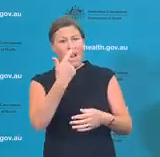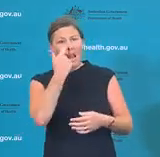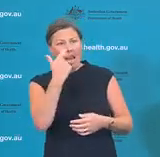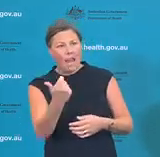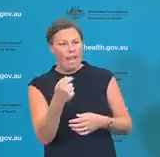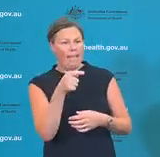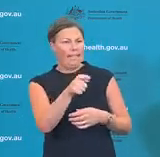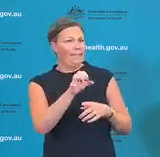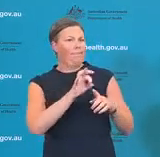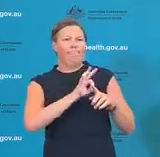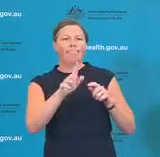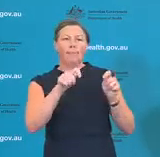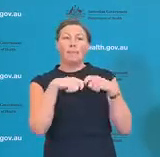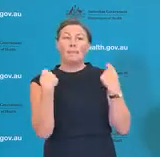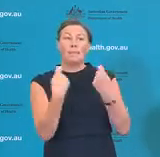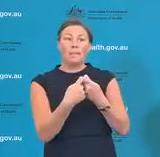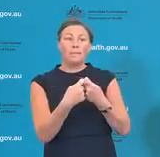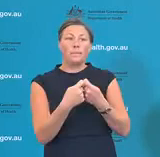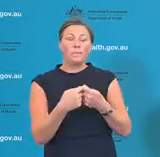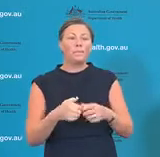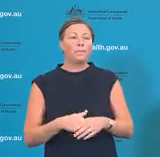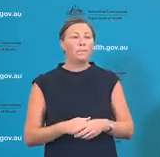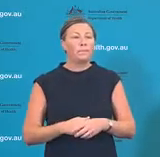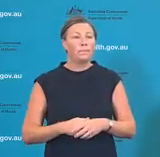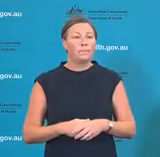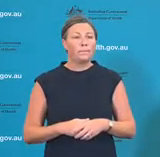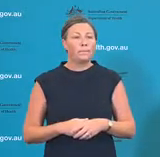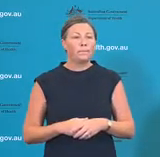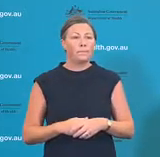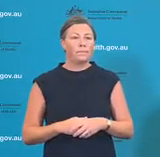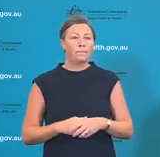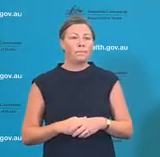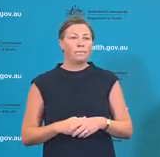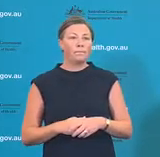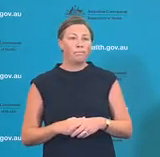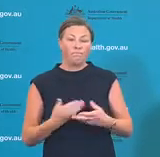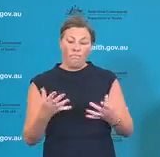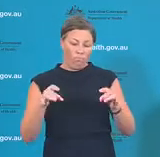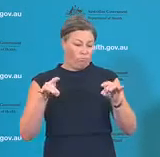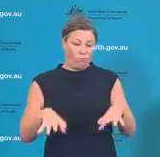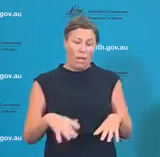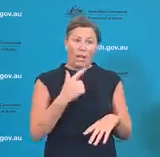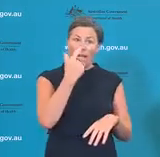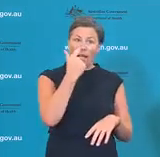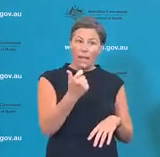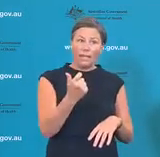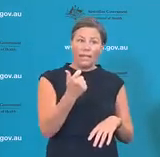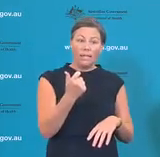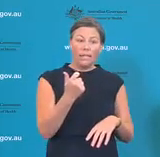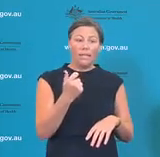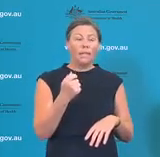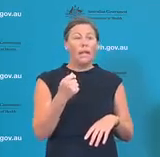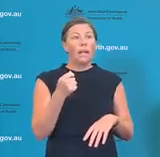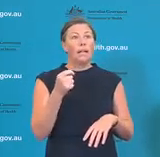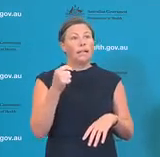dependable response system across this country. Yhere are more than 800 people